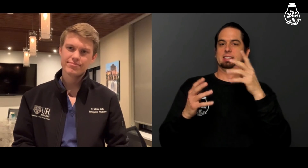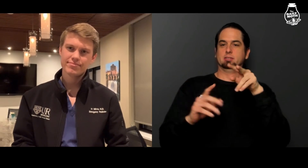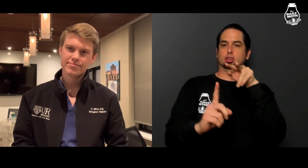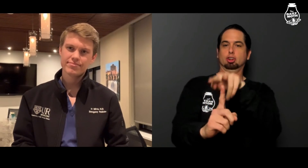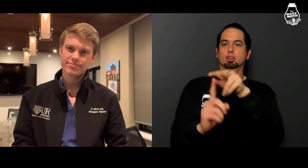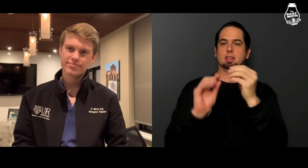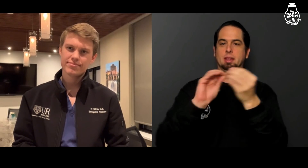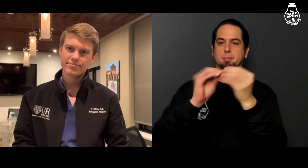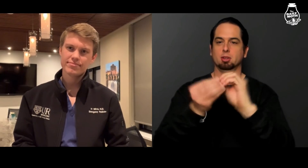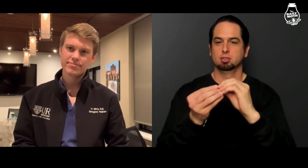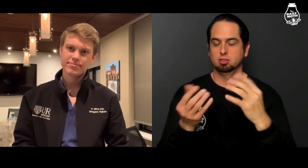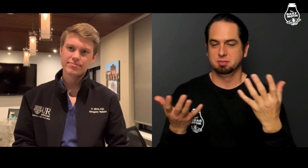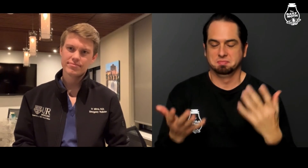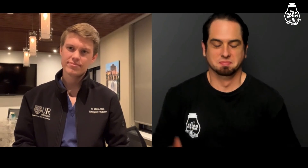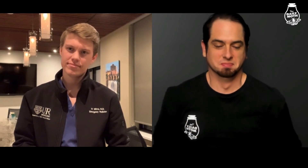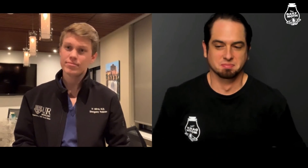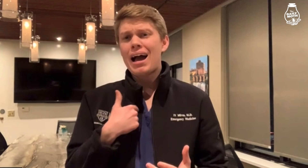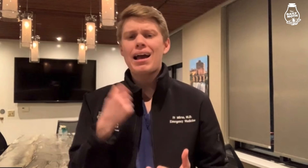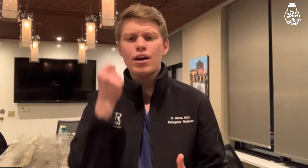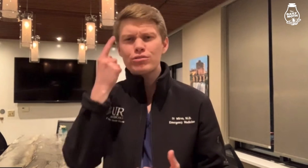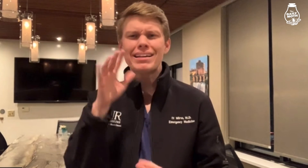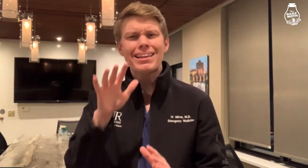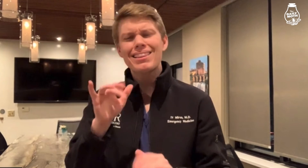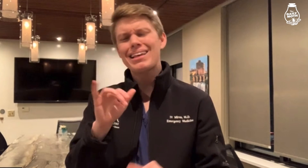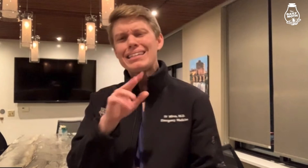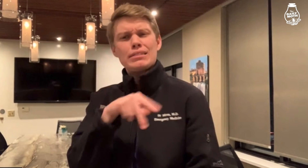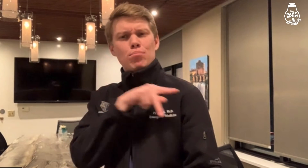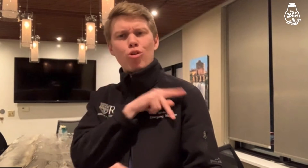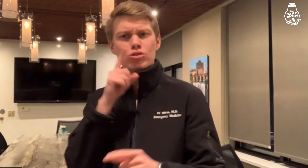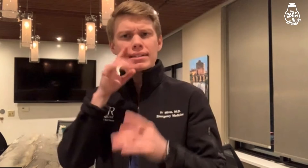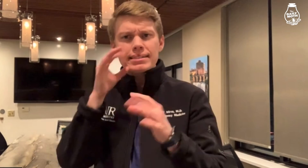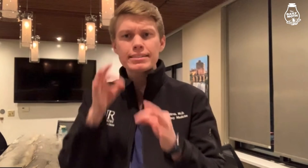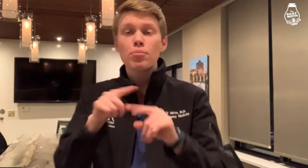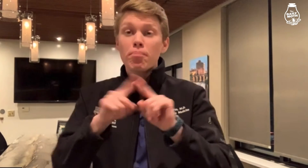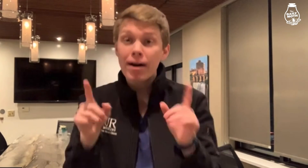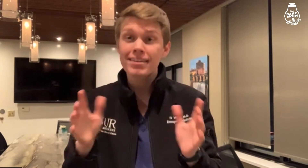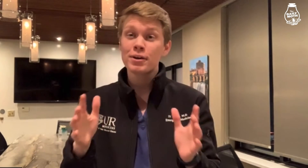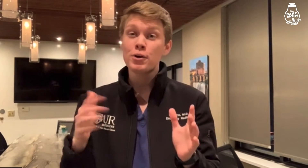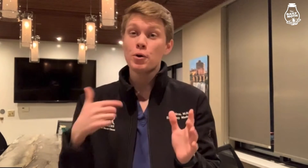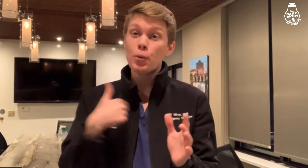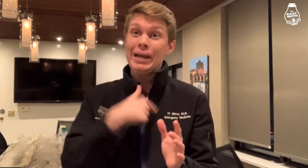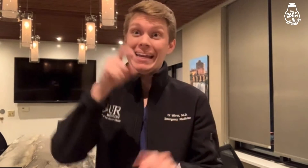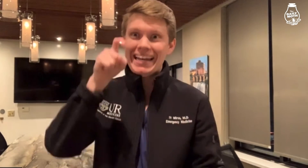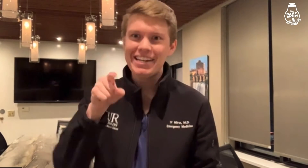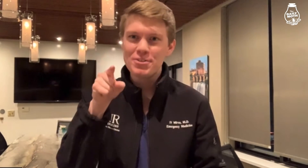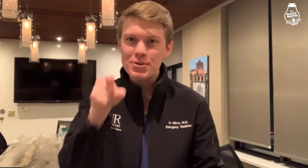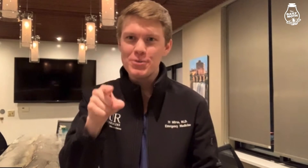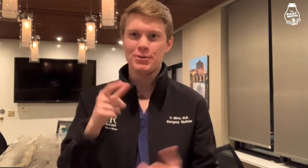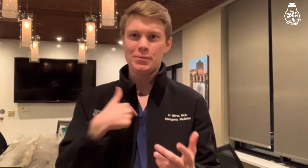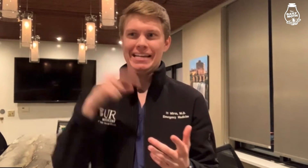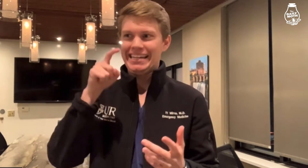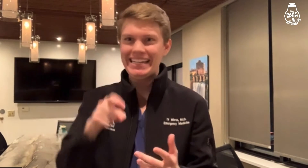I think you can just look at the numbers. I understand that it is a personal decision, but we need you!